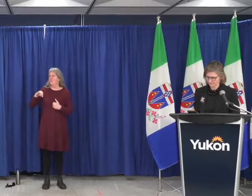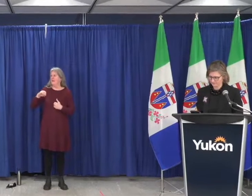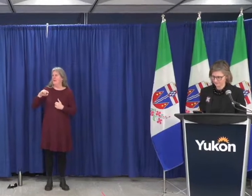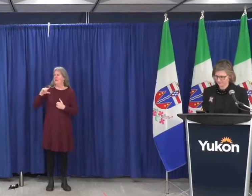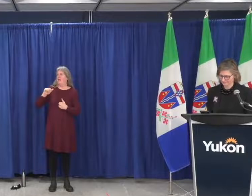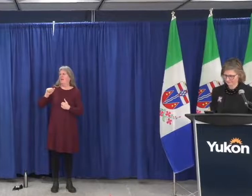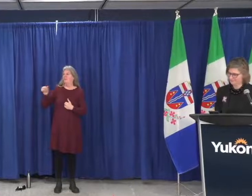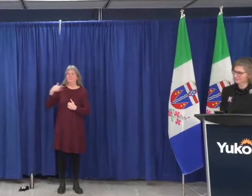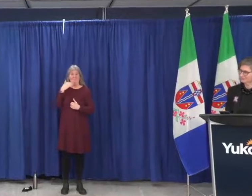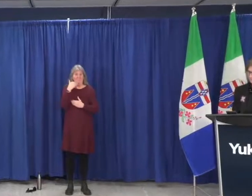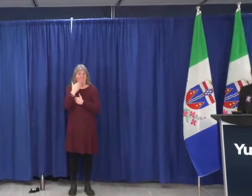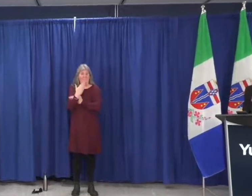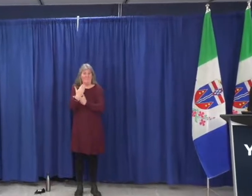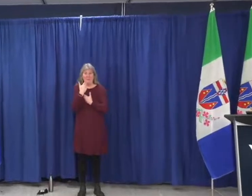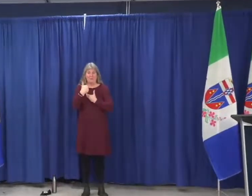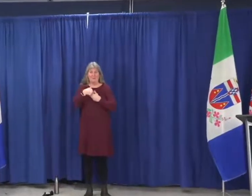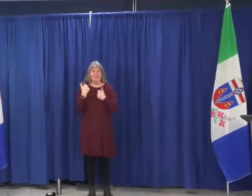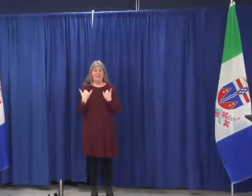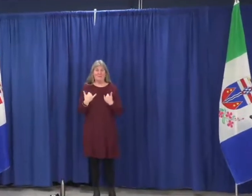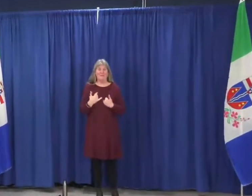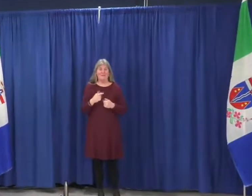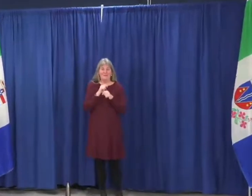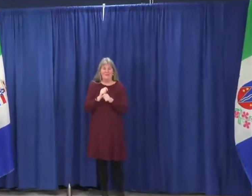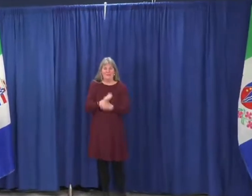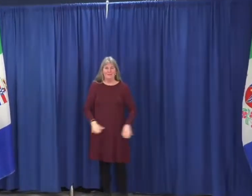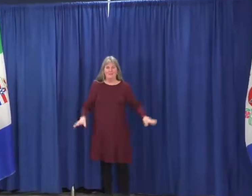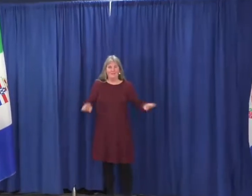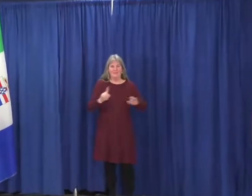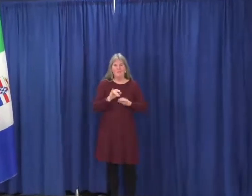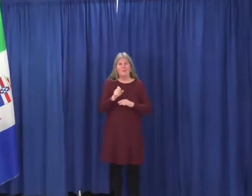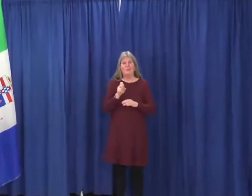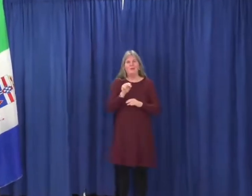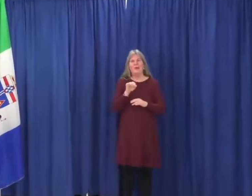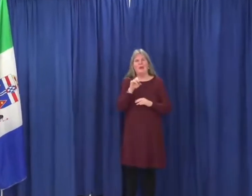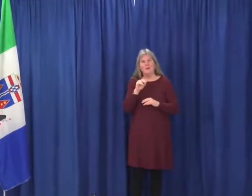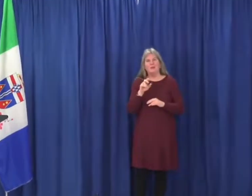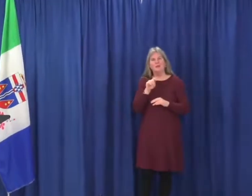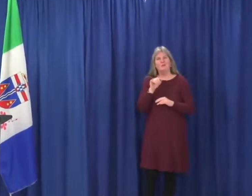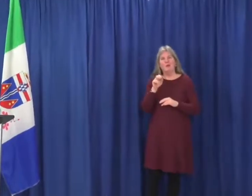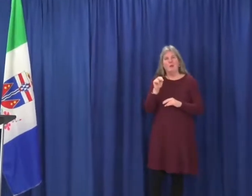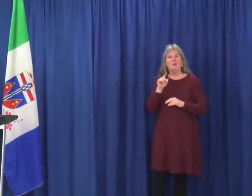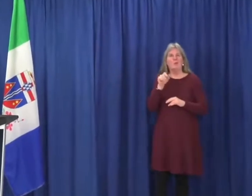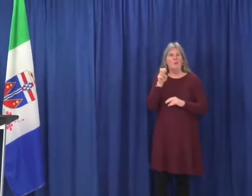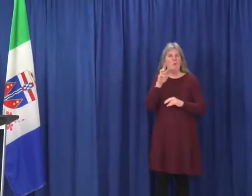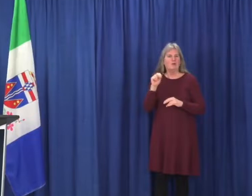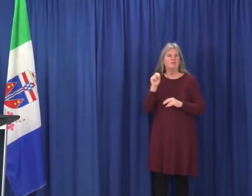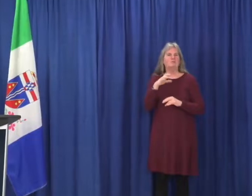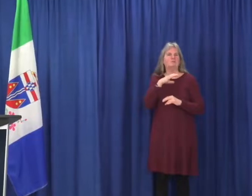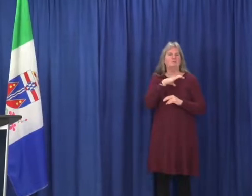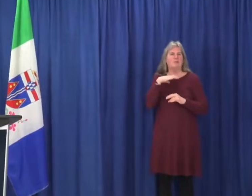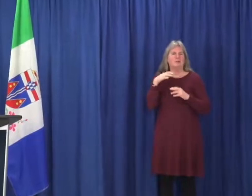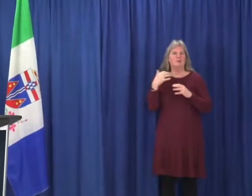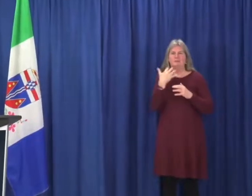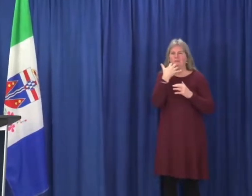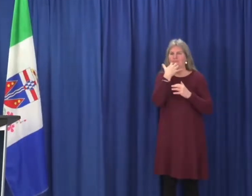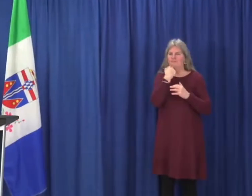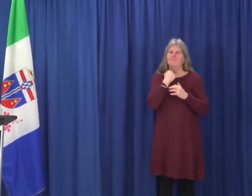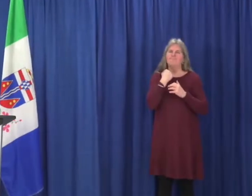Good morning. And thank you for joining us today on the traditional territory of the Kwanlin Dün First Nation and the Taa'an Kwächän Council. Unfortunately,